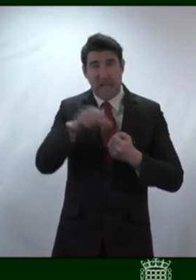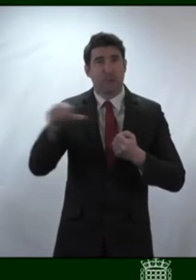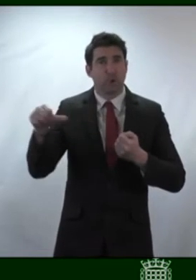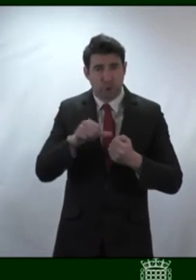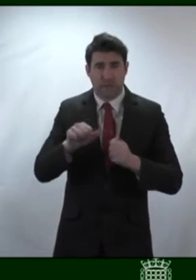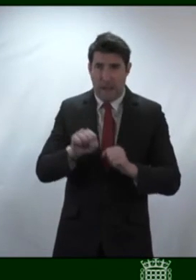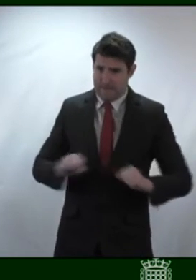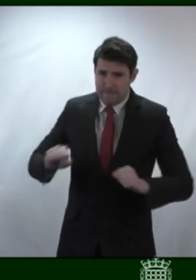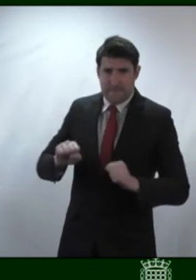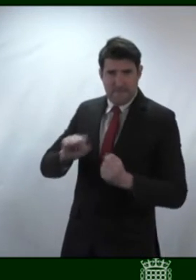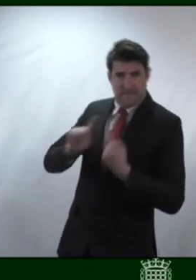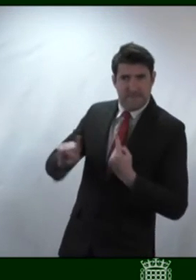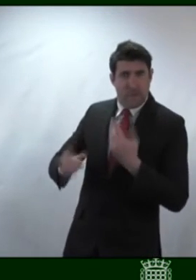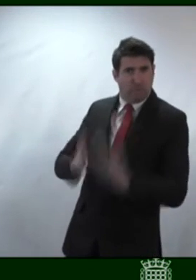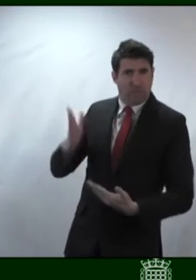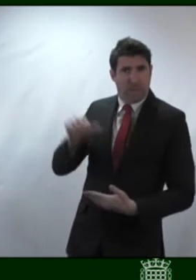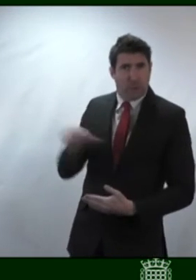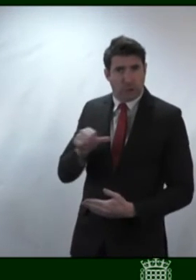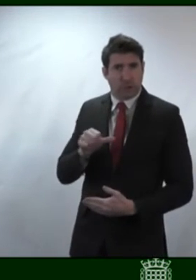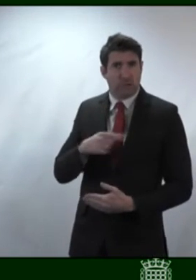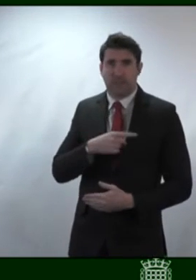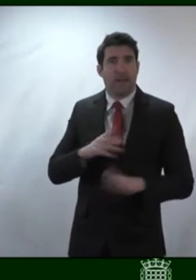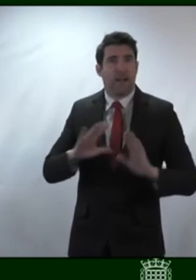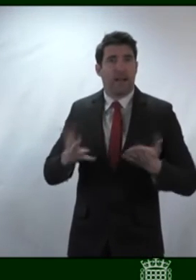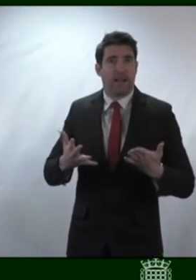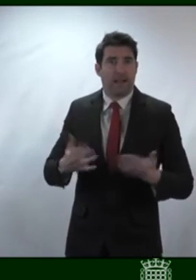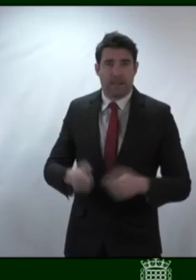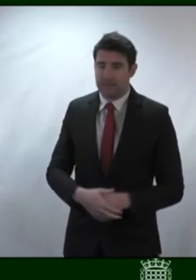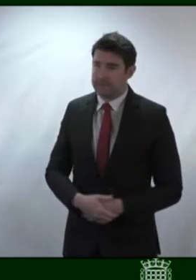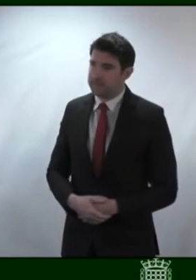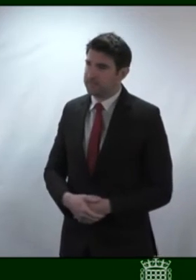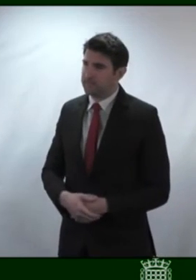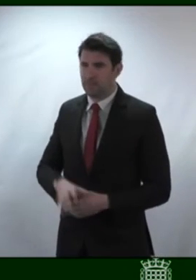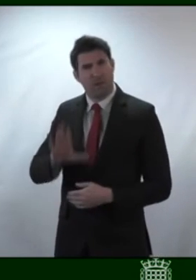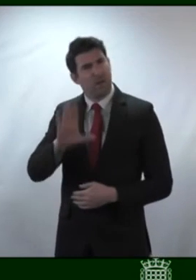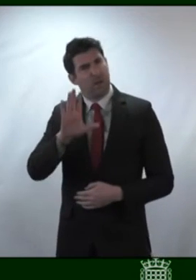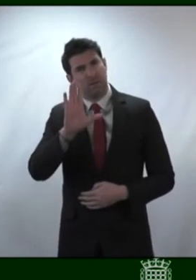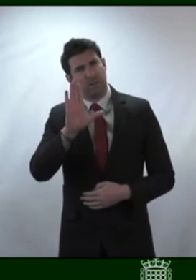No, because at every stage we followed the scientific guidance, and continue to do